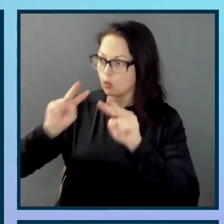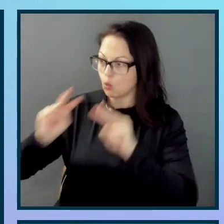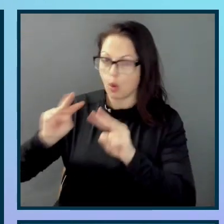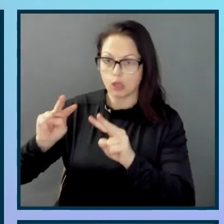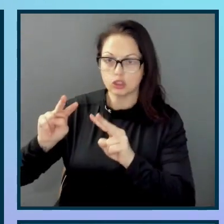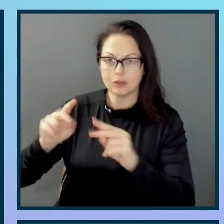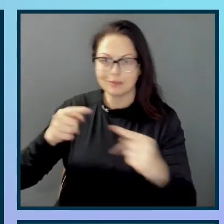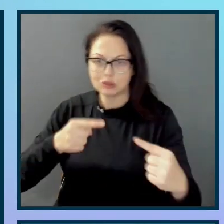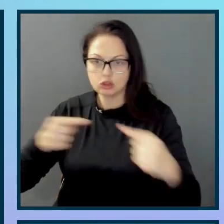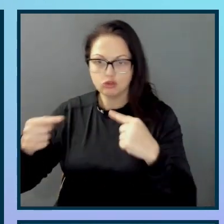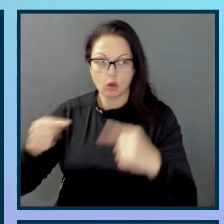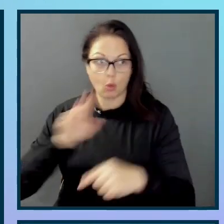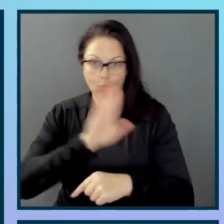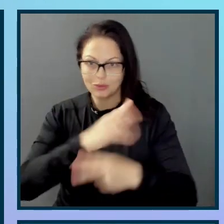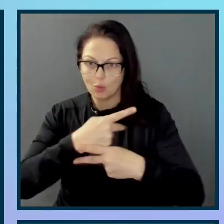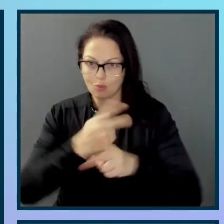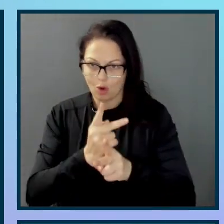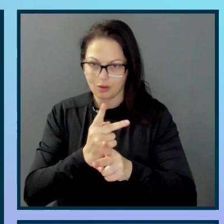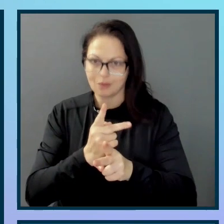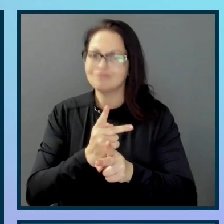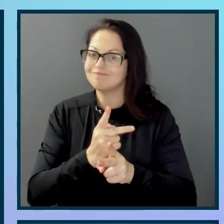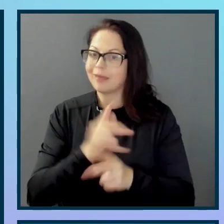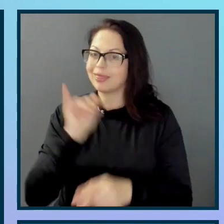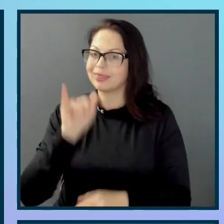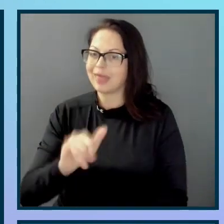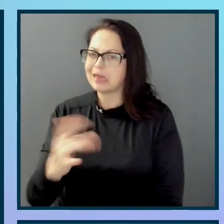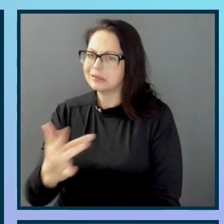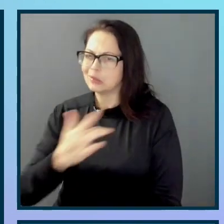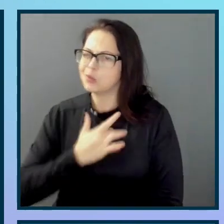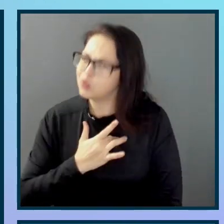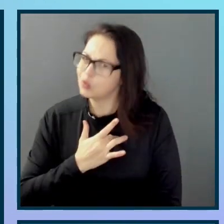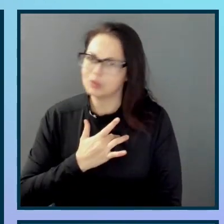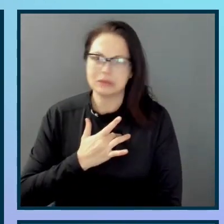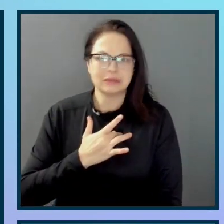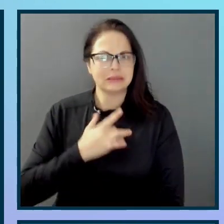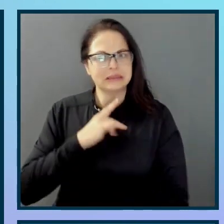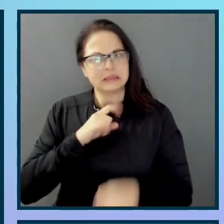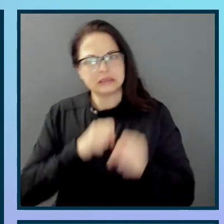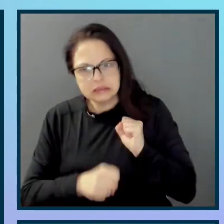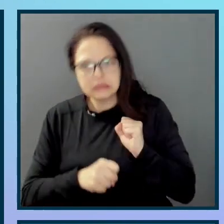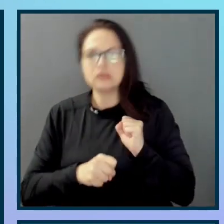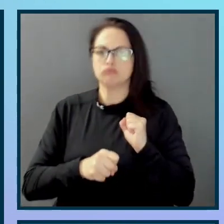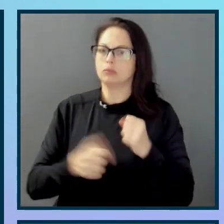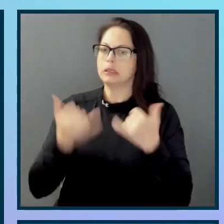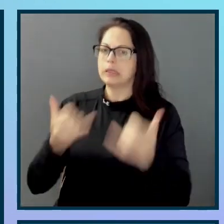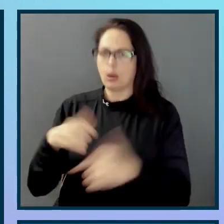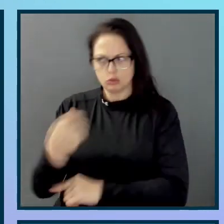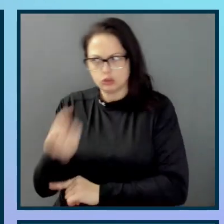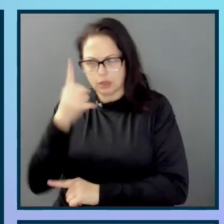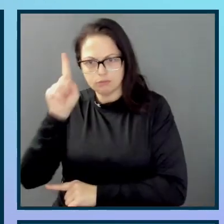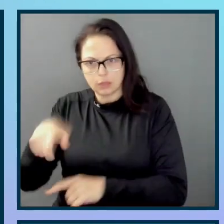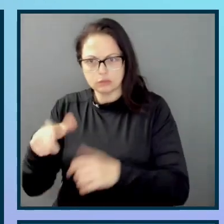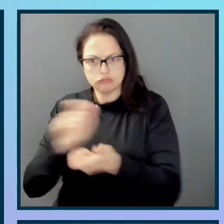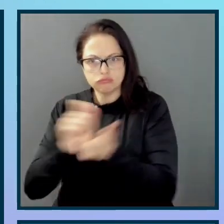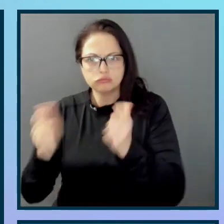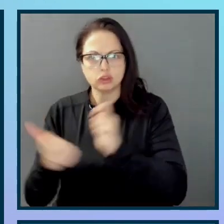And the third practice is really around communication. So designers put a lot of effort into designing, the user interfaces and making sure